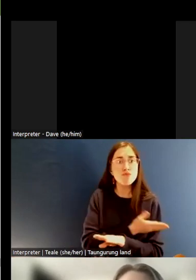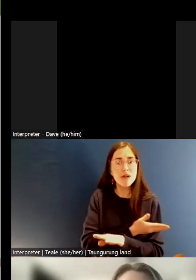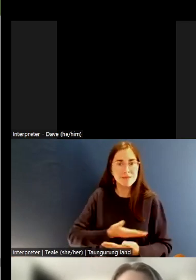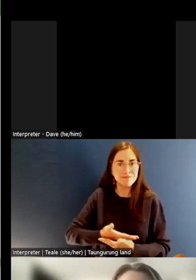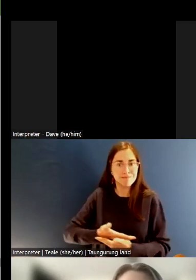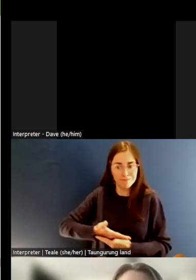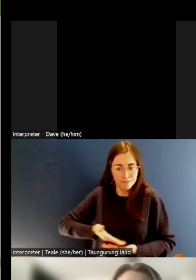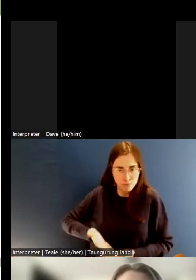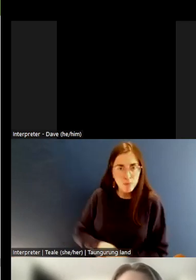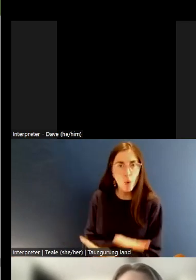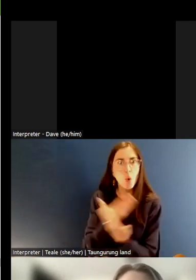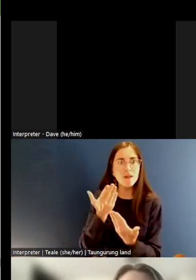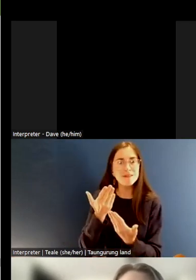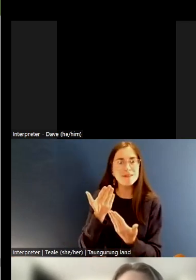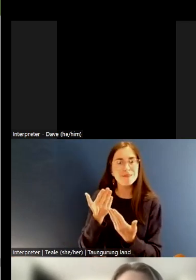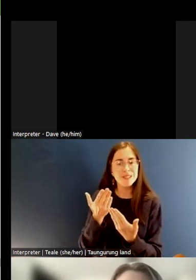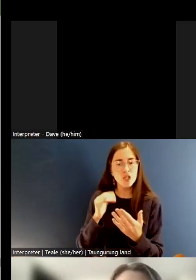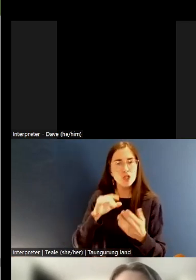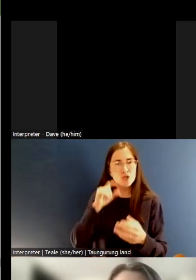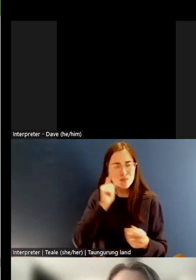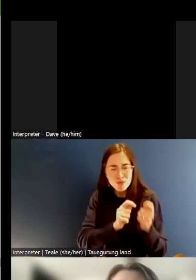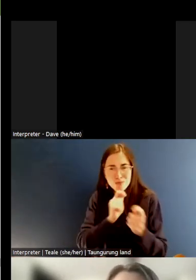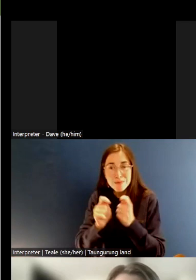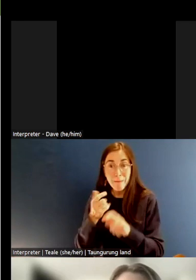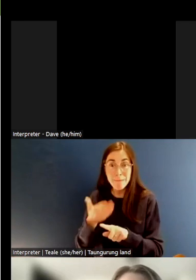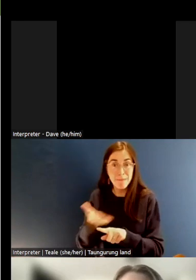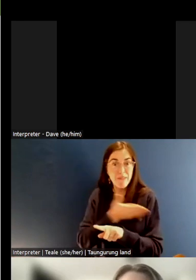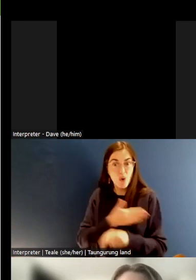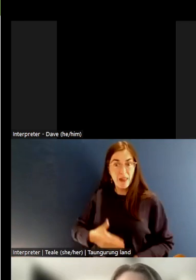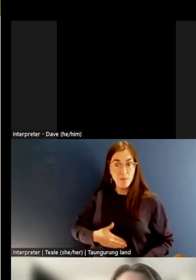So they had testing before a pregnancy to see,